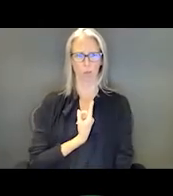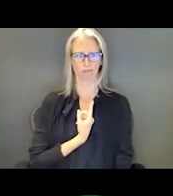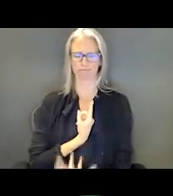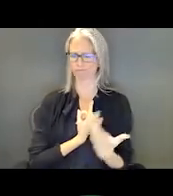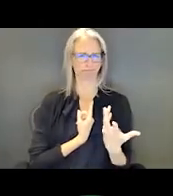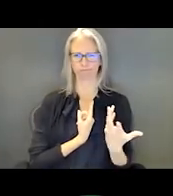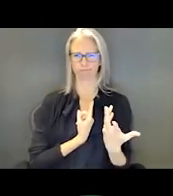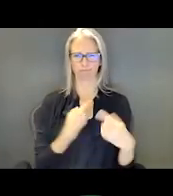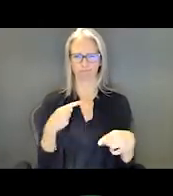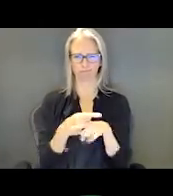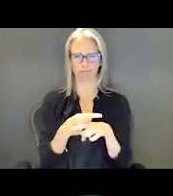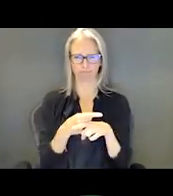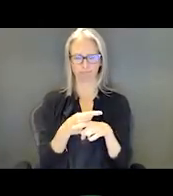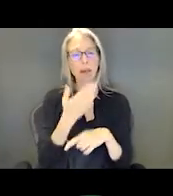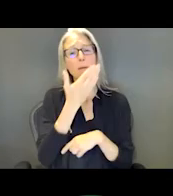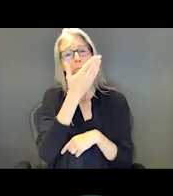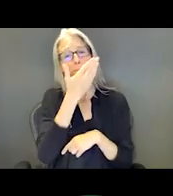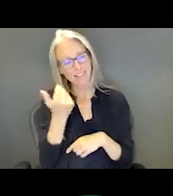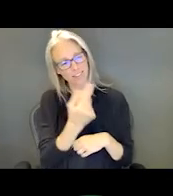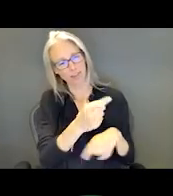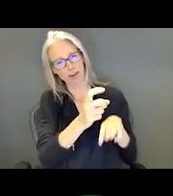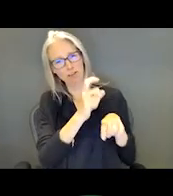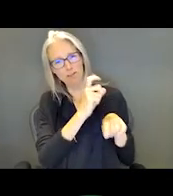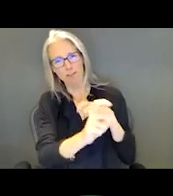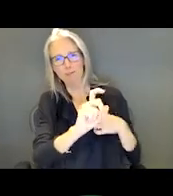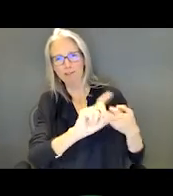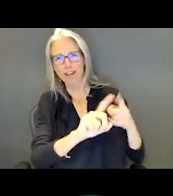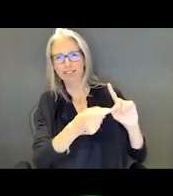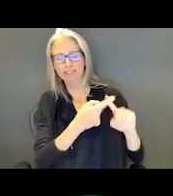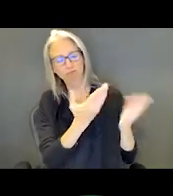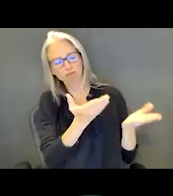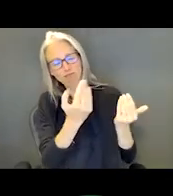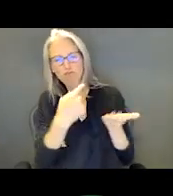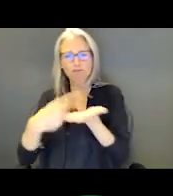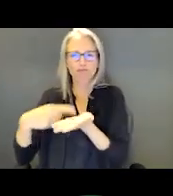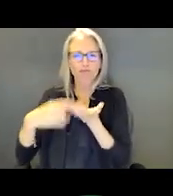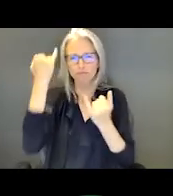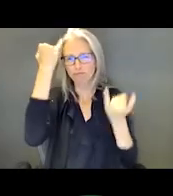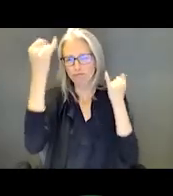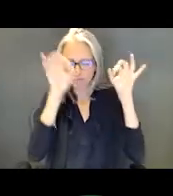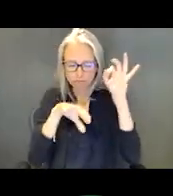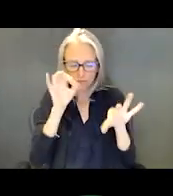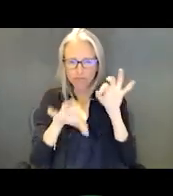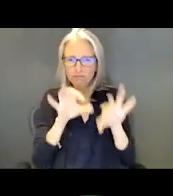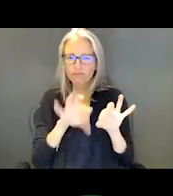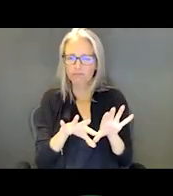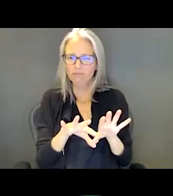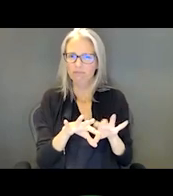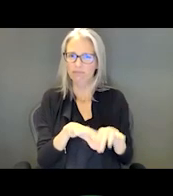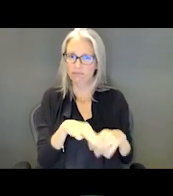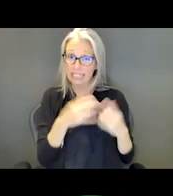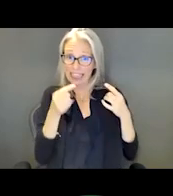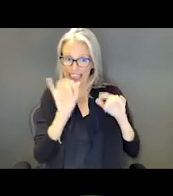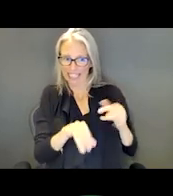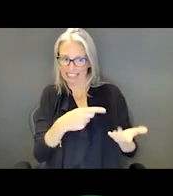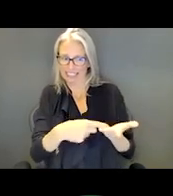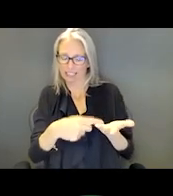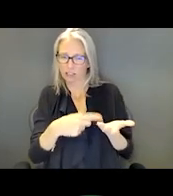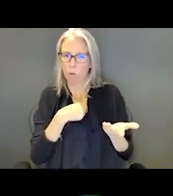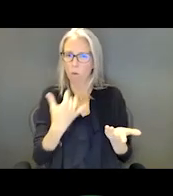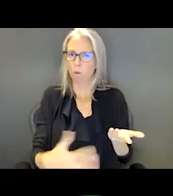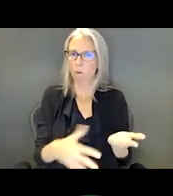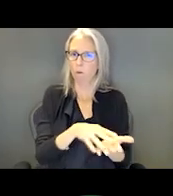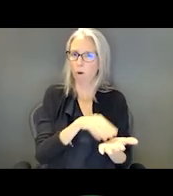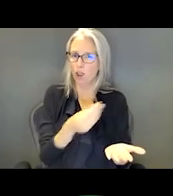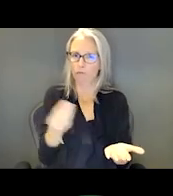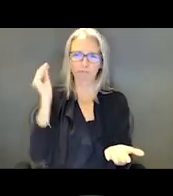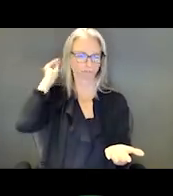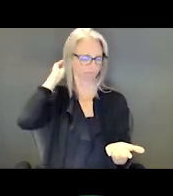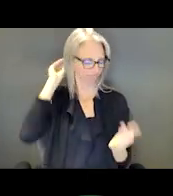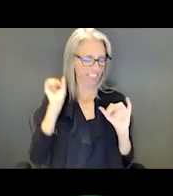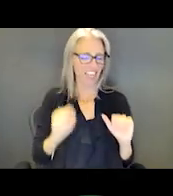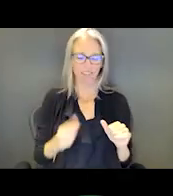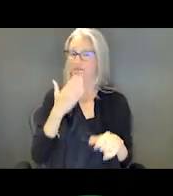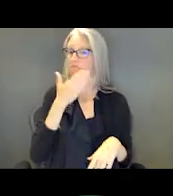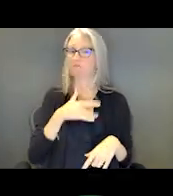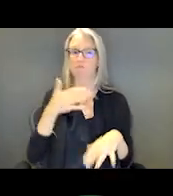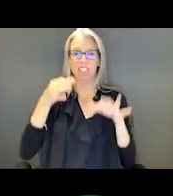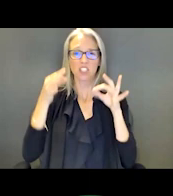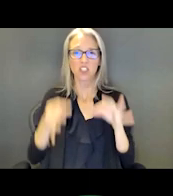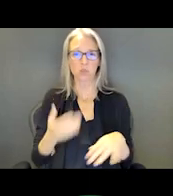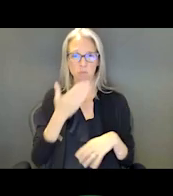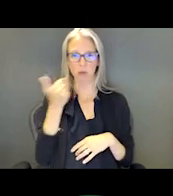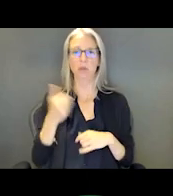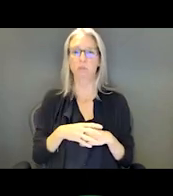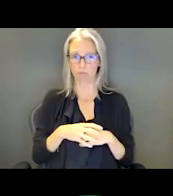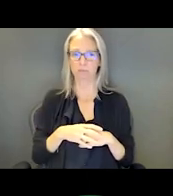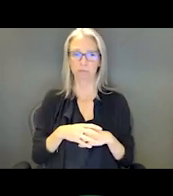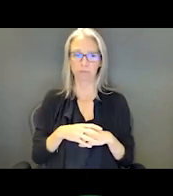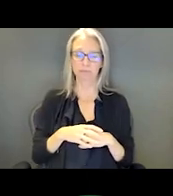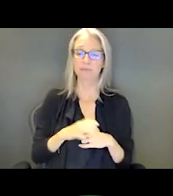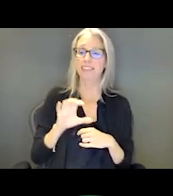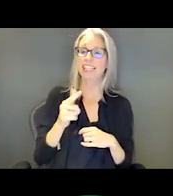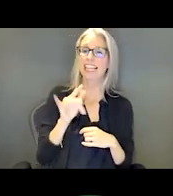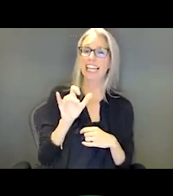am able to learn and and get better ideas and make better decisions.